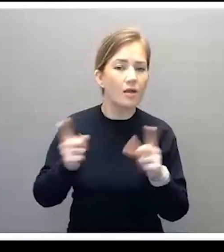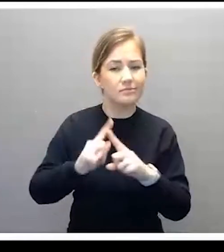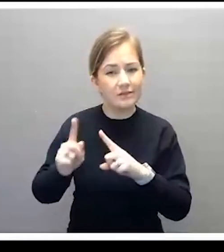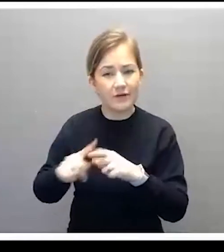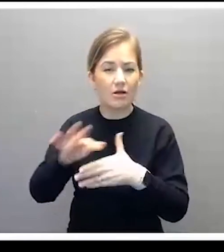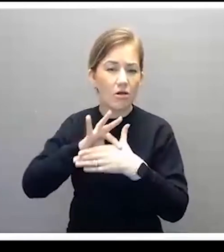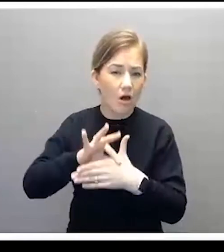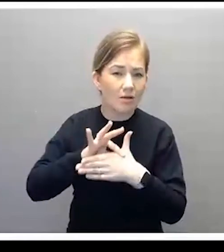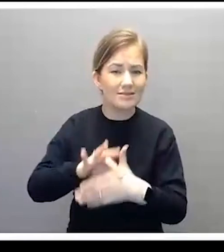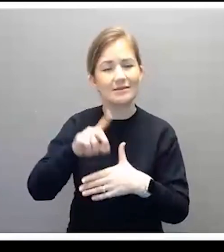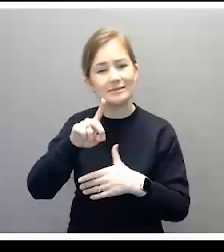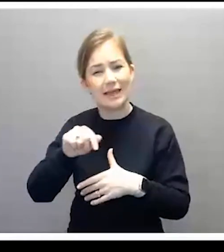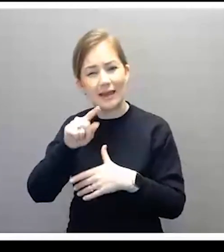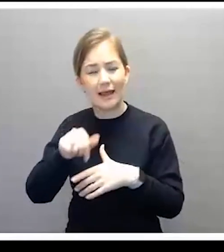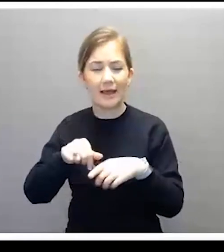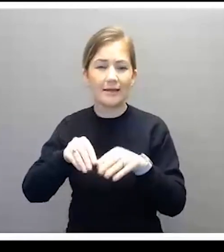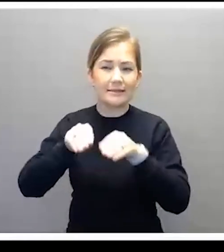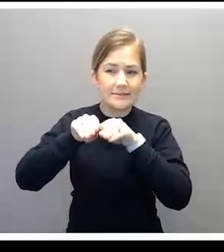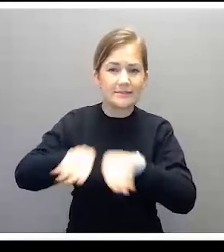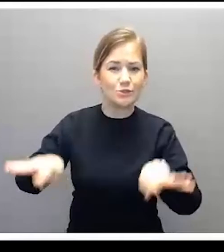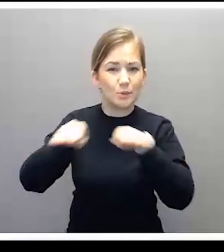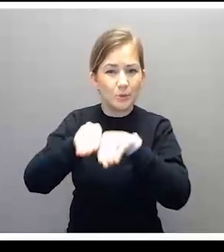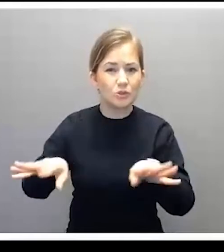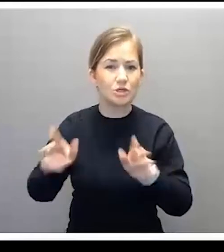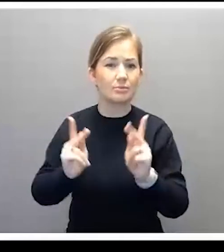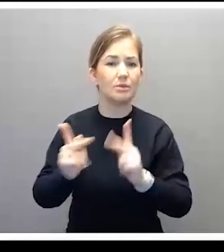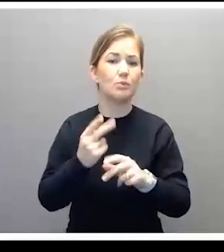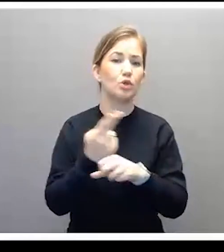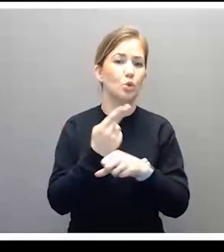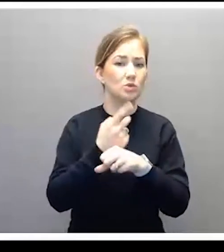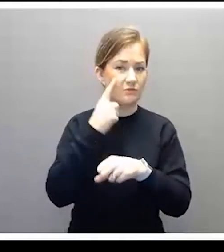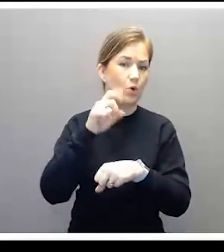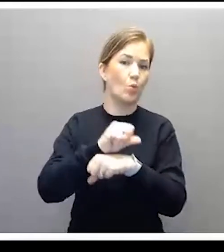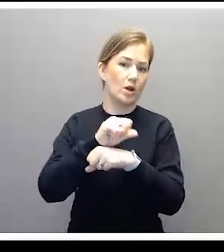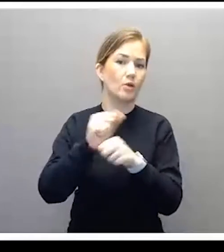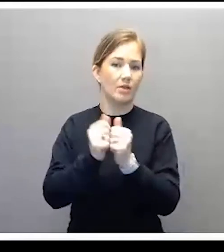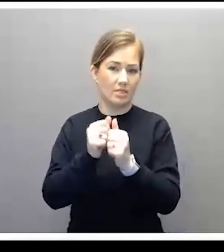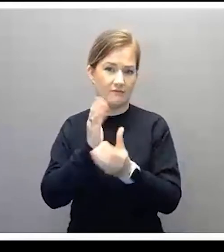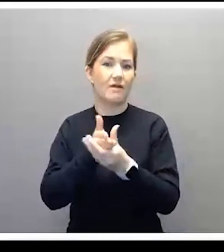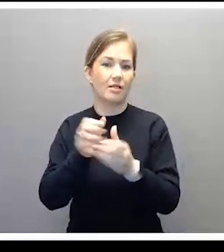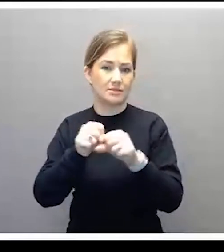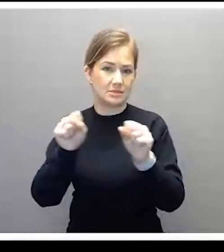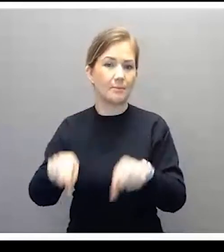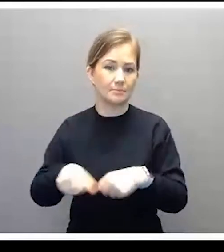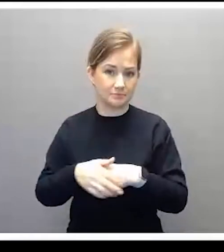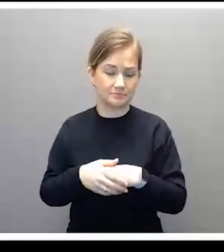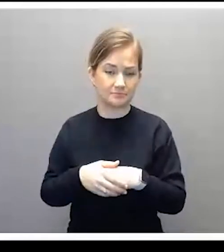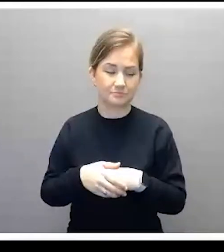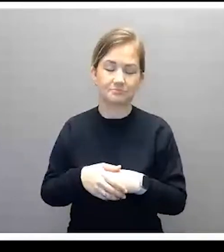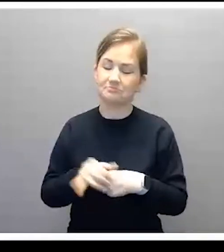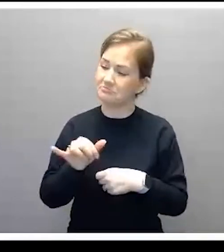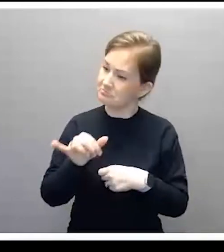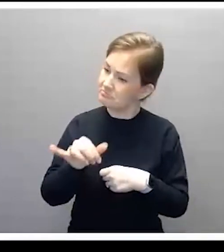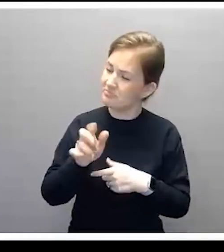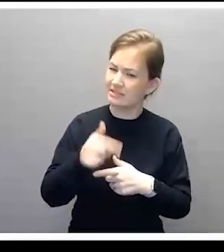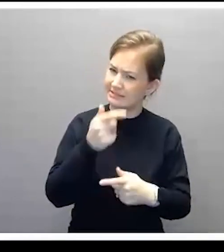or data distribution type of activities that people use to work with file systems. That's interesting.